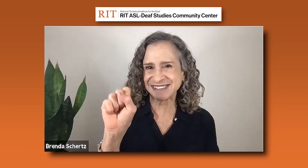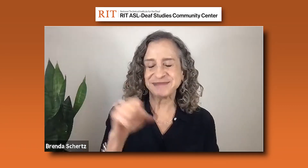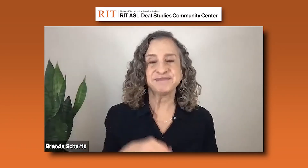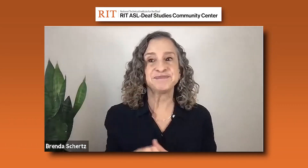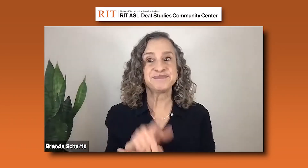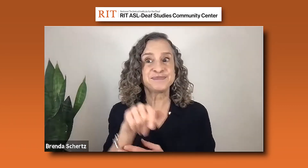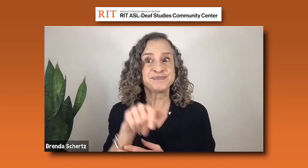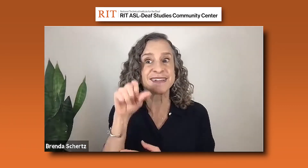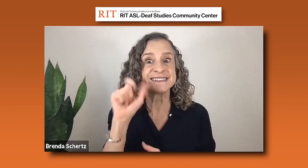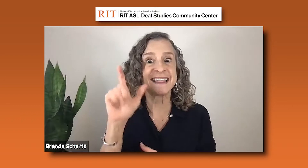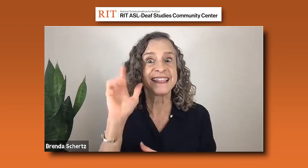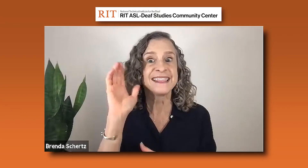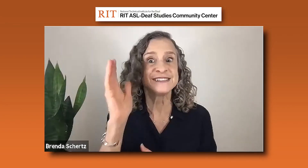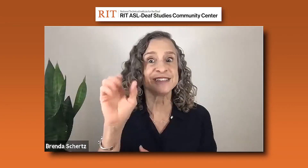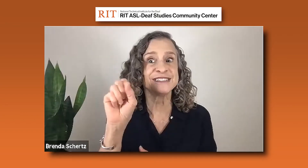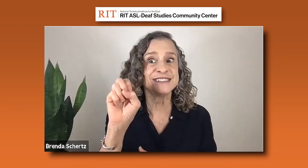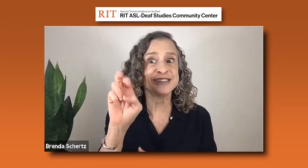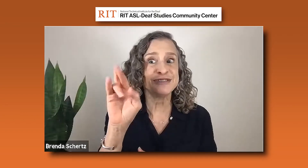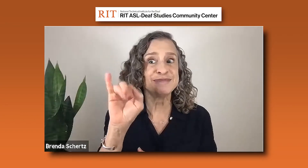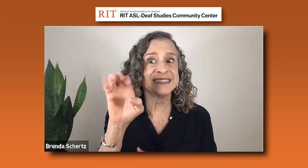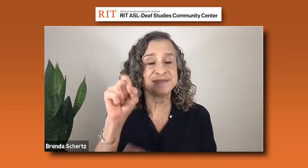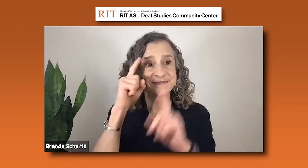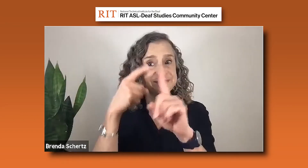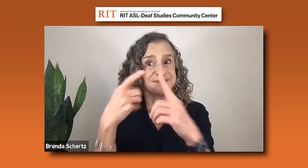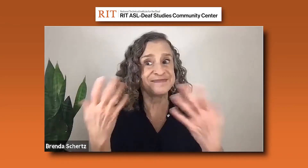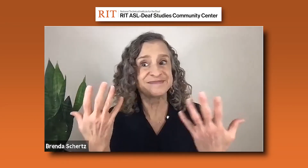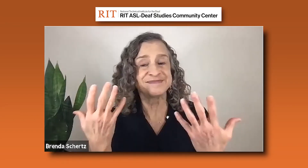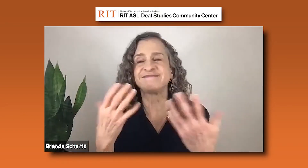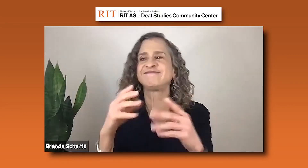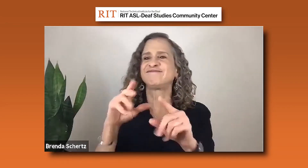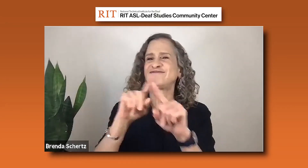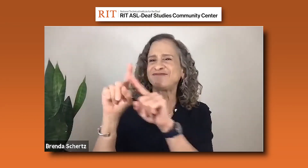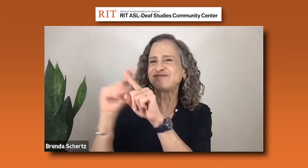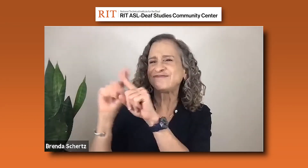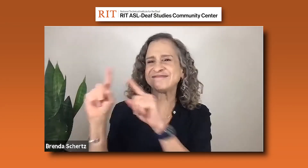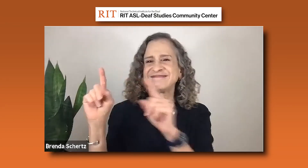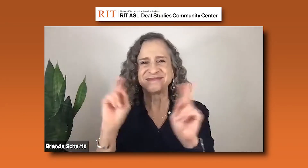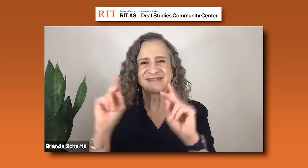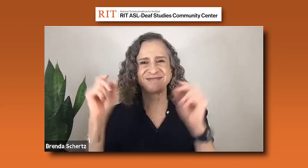Our ASL lecture series intends to bring in a diverse group